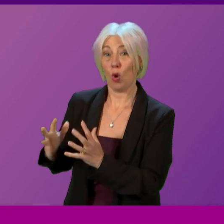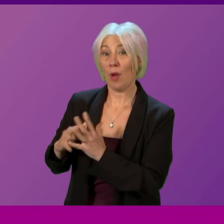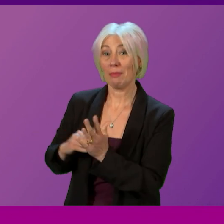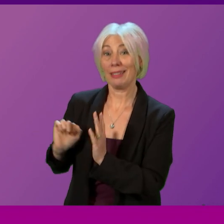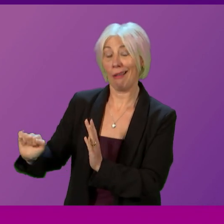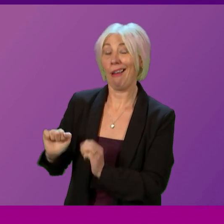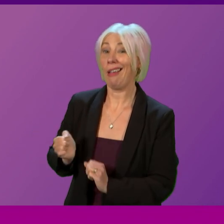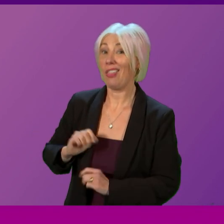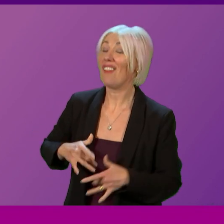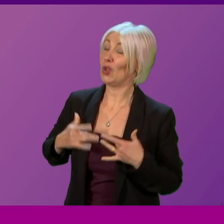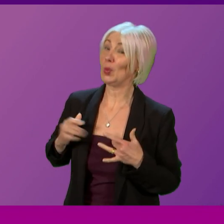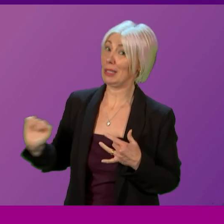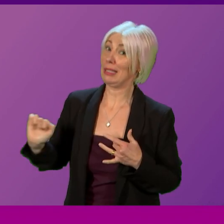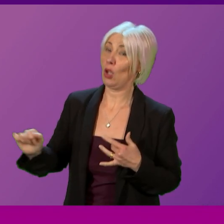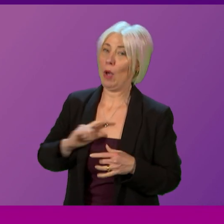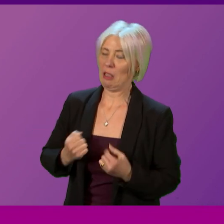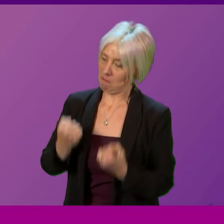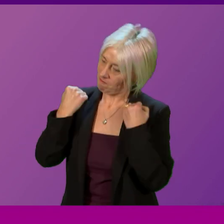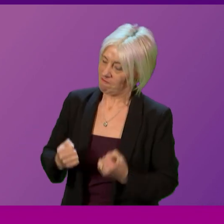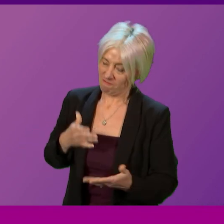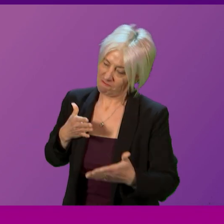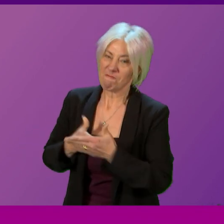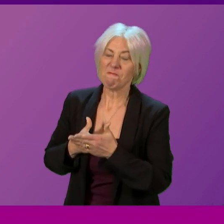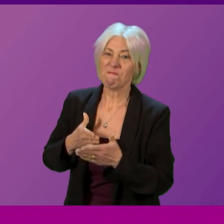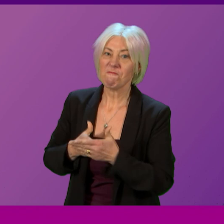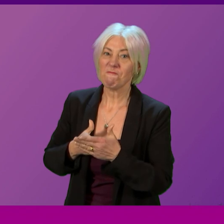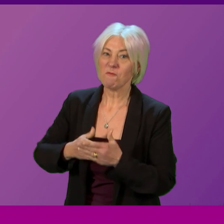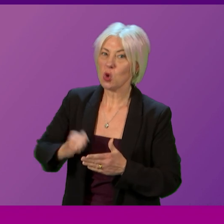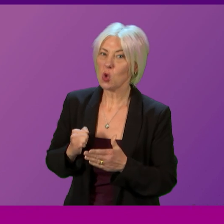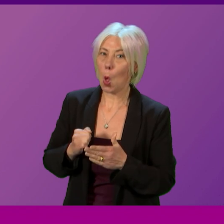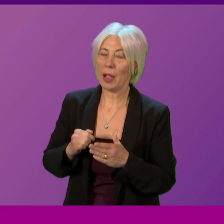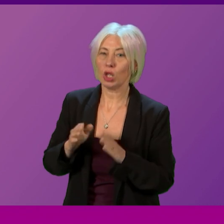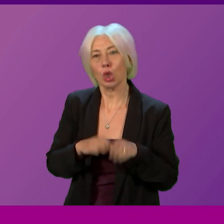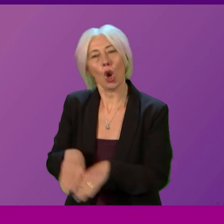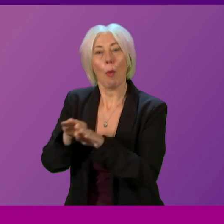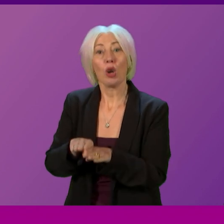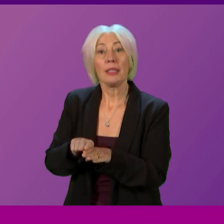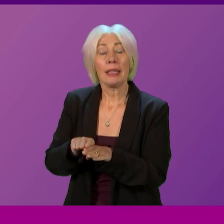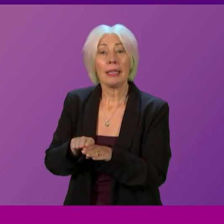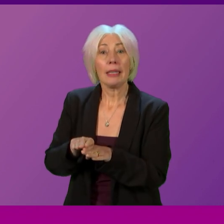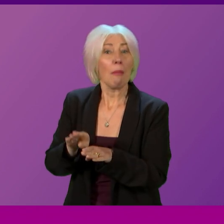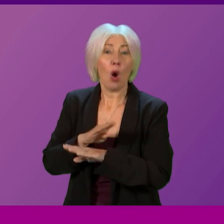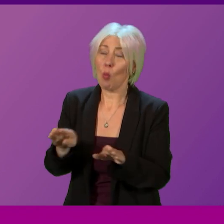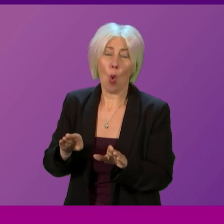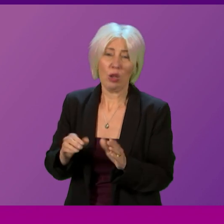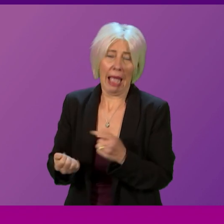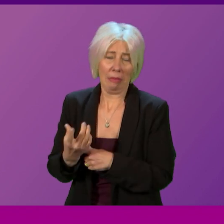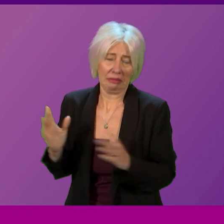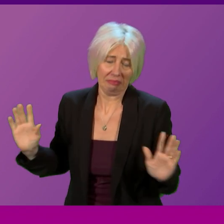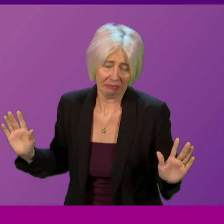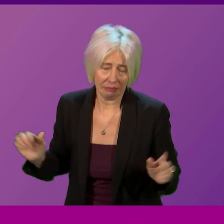parties from their determination to block Scotland’s democracy, but it will not prevail.